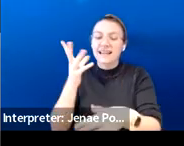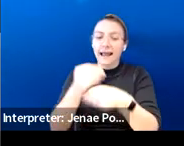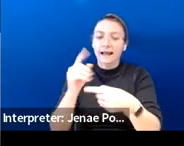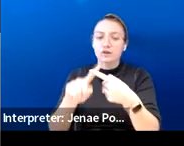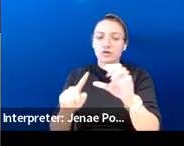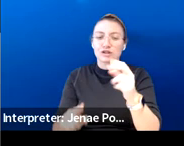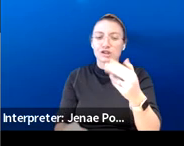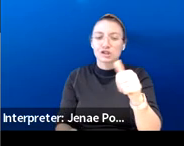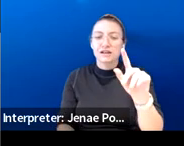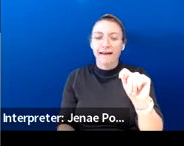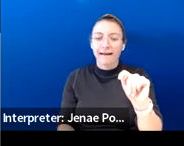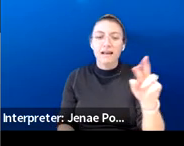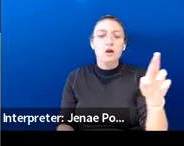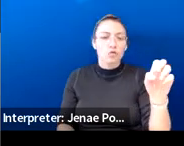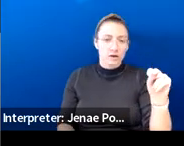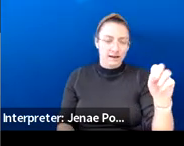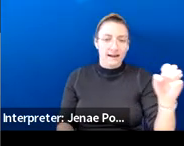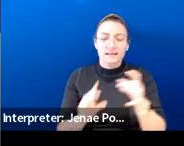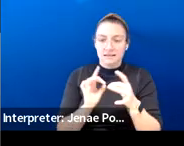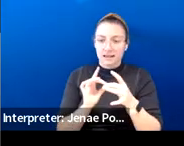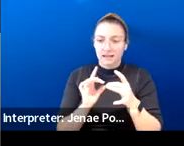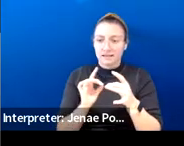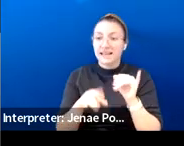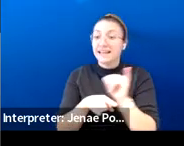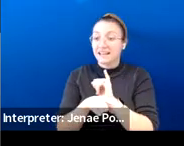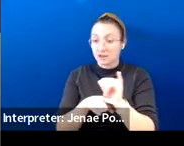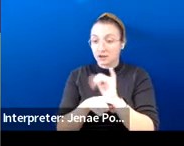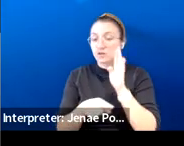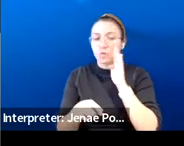And Renee also says that the interns will respond to you in their next duty day